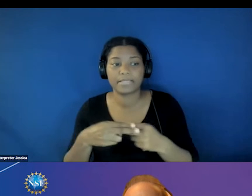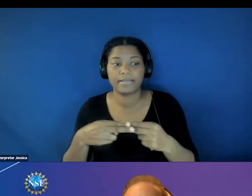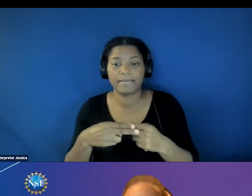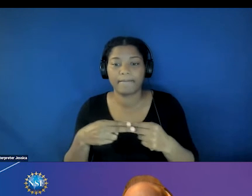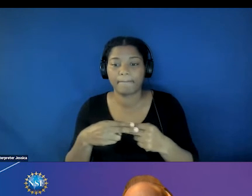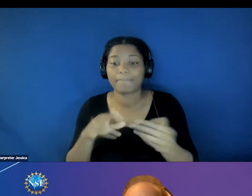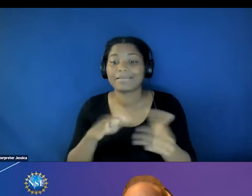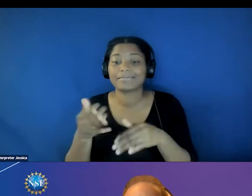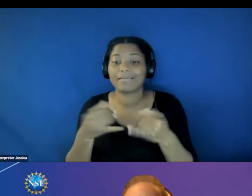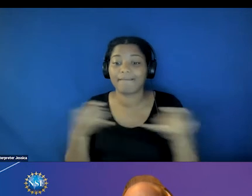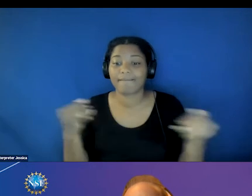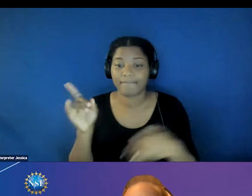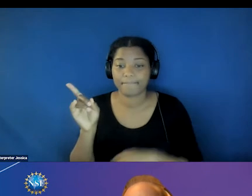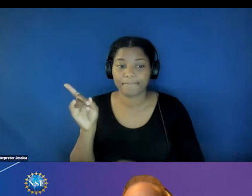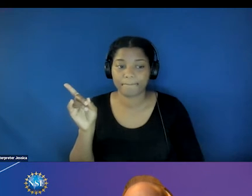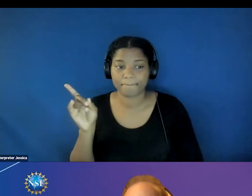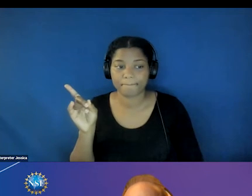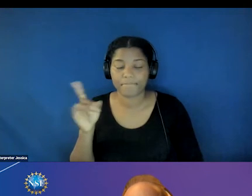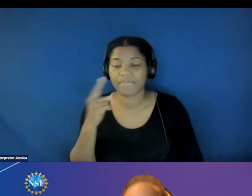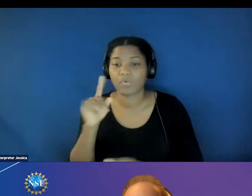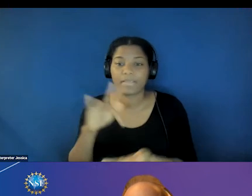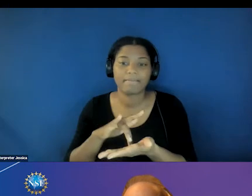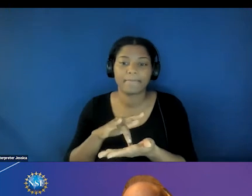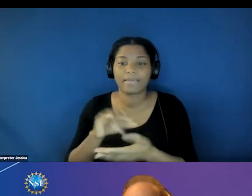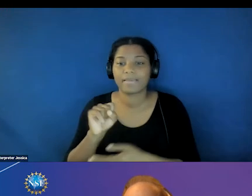The deadlines here for the Mid-scale RI-1 Program are coming up.